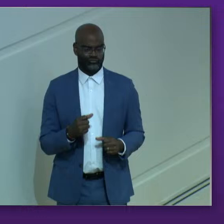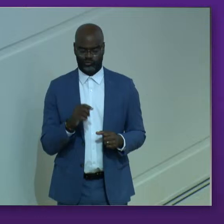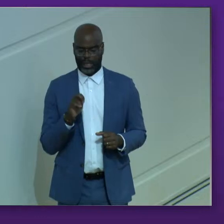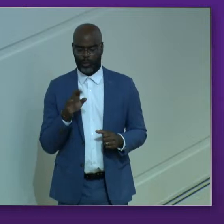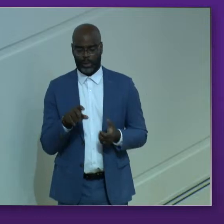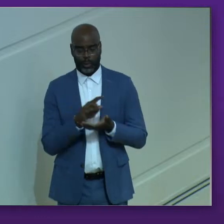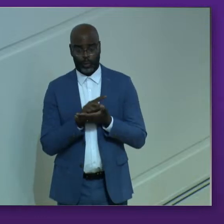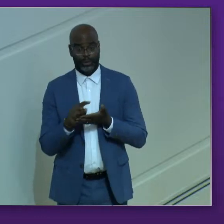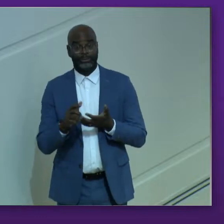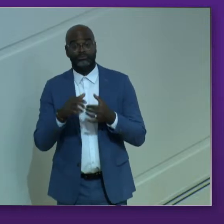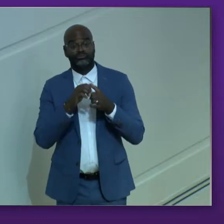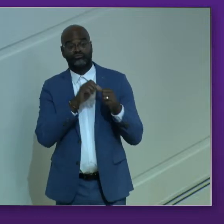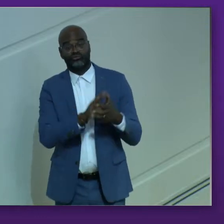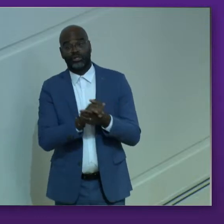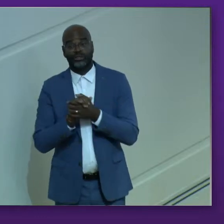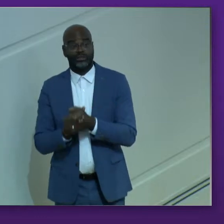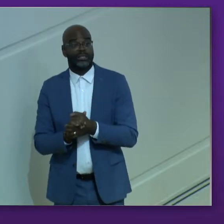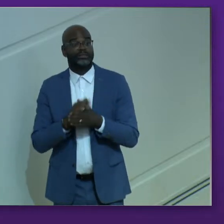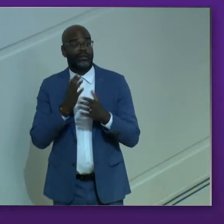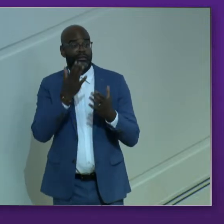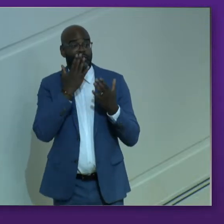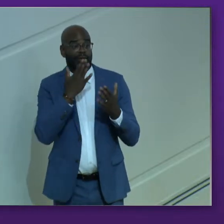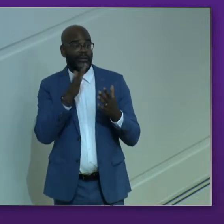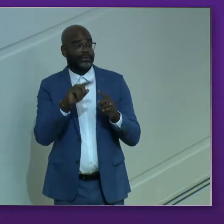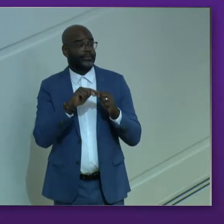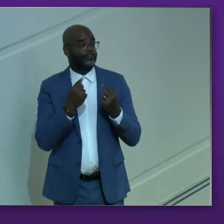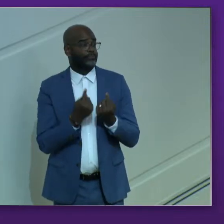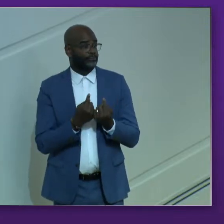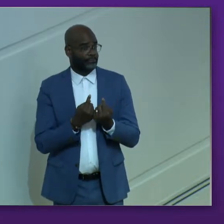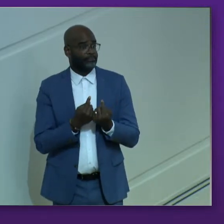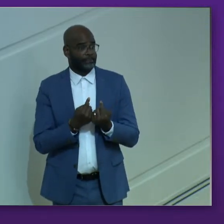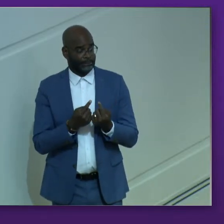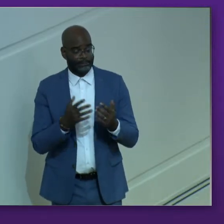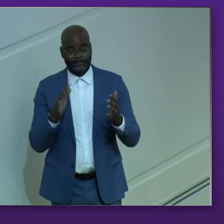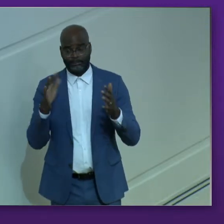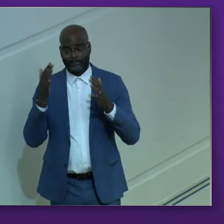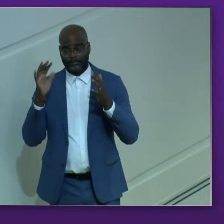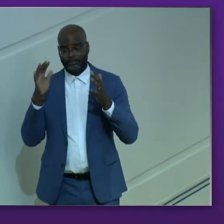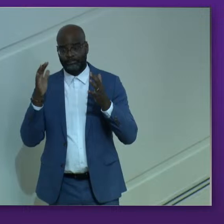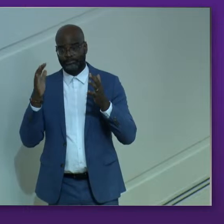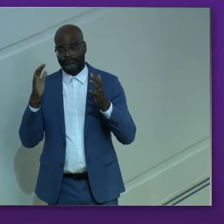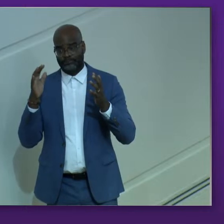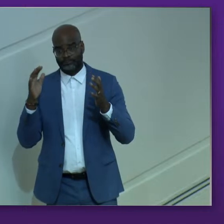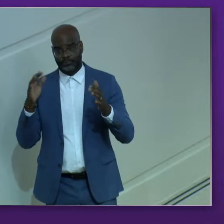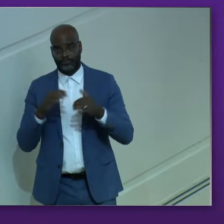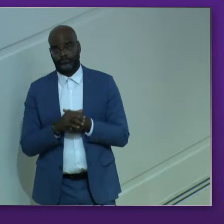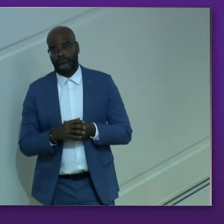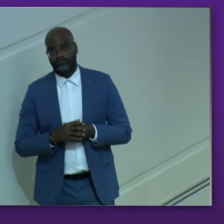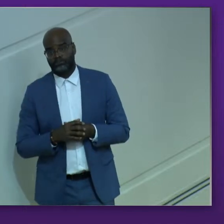SUCCESS RATES AND EMPLOYEE CAREER GROWTH AND FULFILLMENT. THIS TEAM WENT ABOVE AND BEYOND